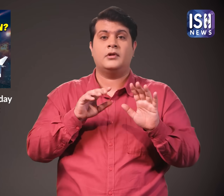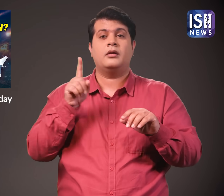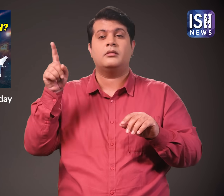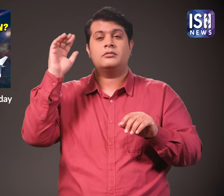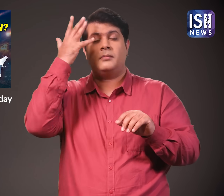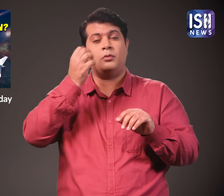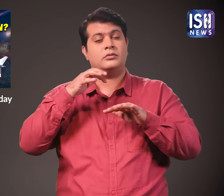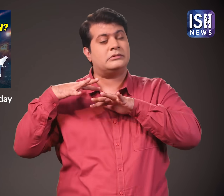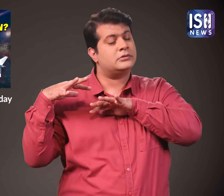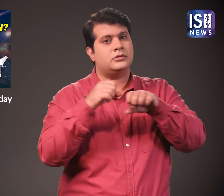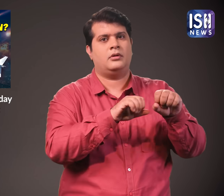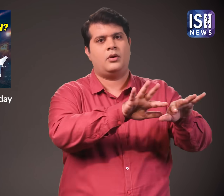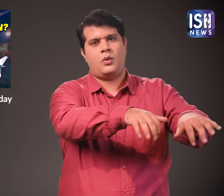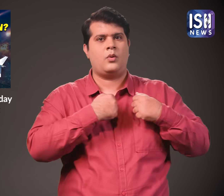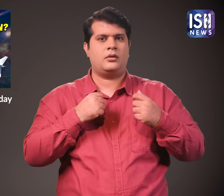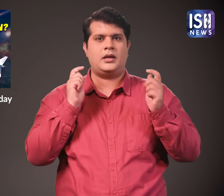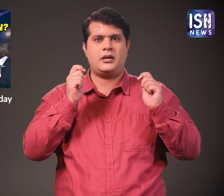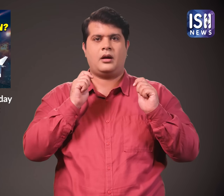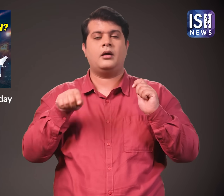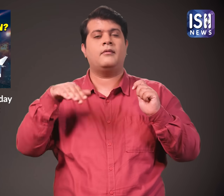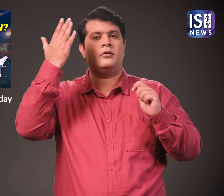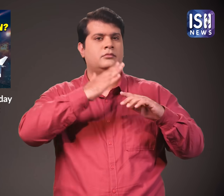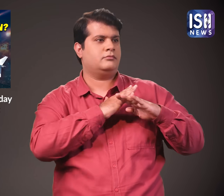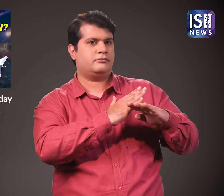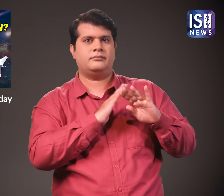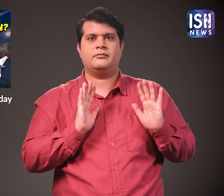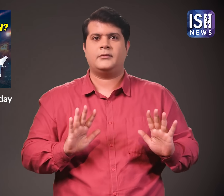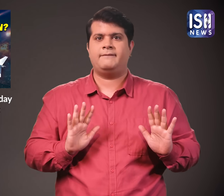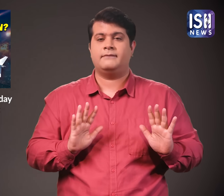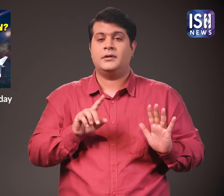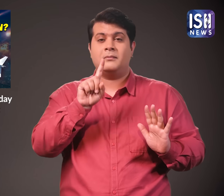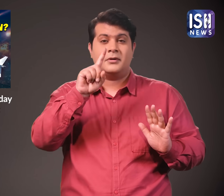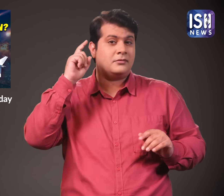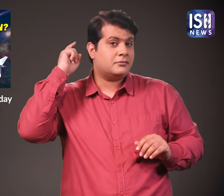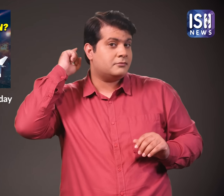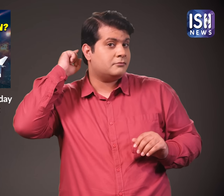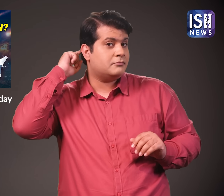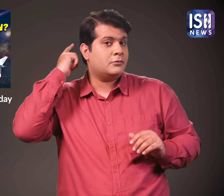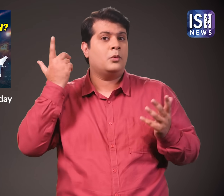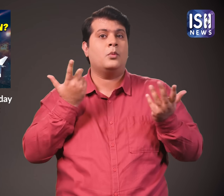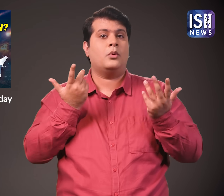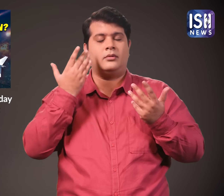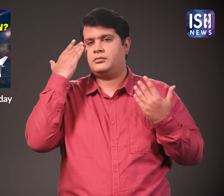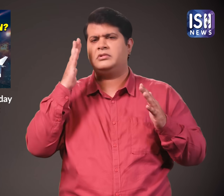Now, Trump wants to take control of Greenland for future security purposes. But the actual motive is still unknown.